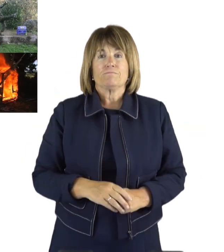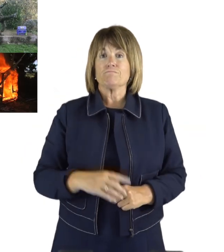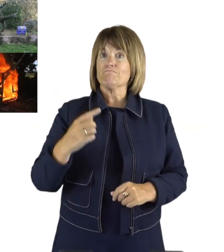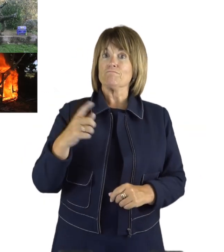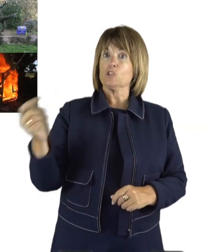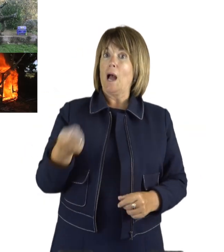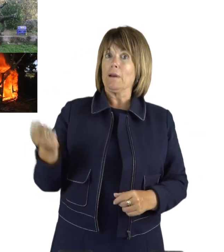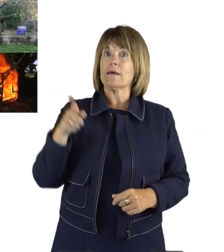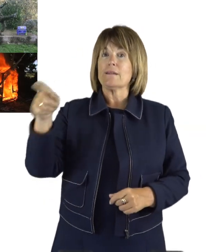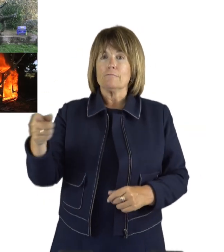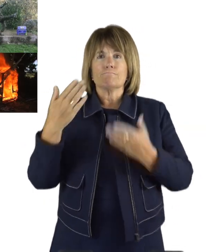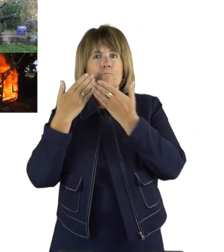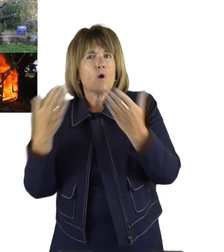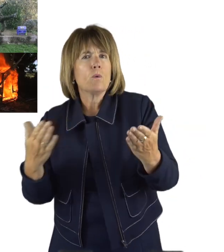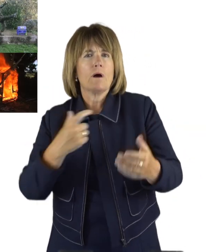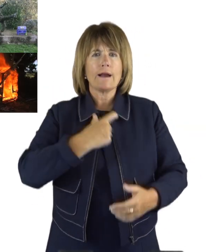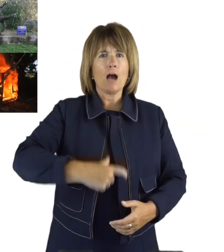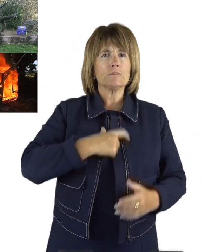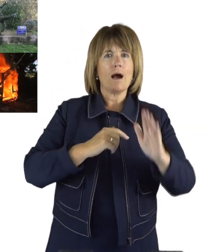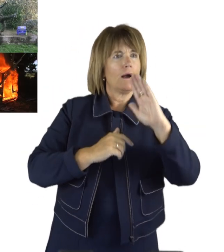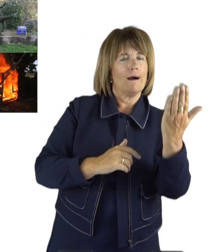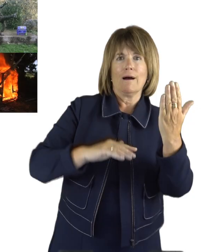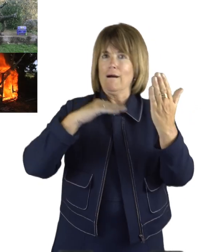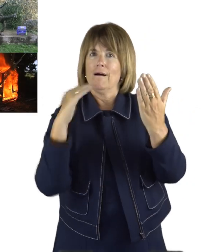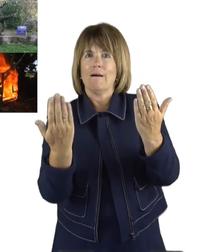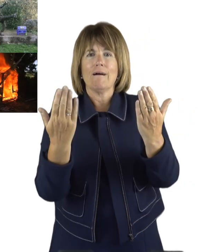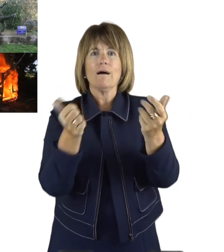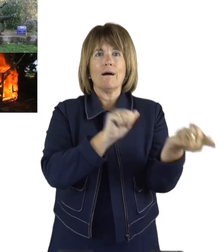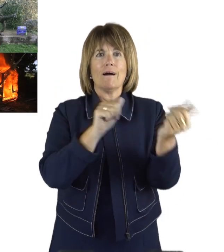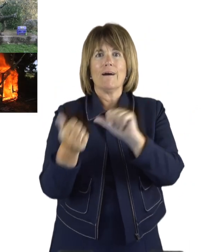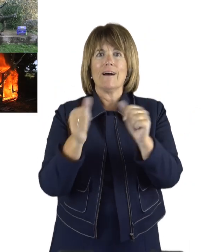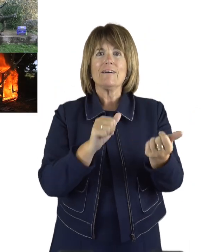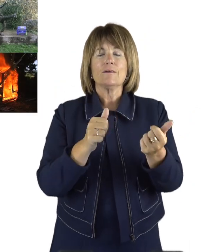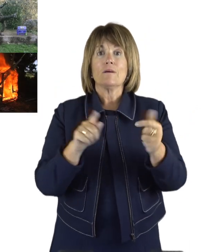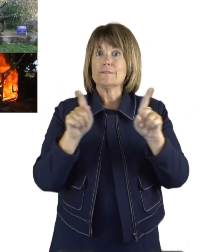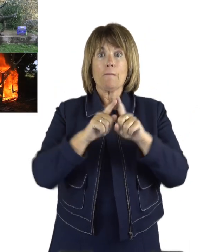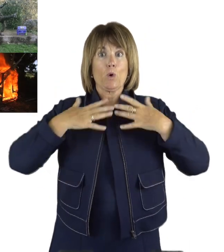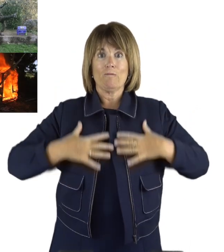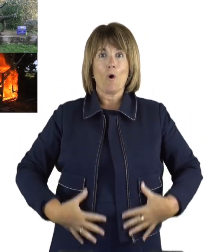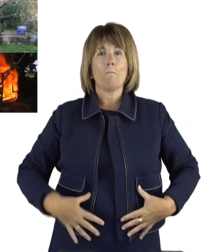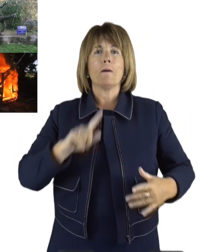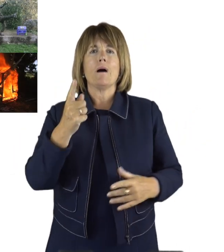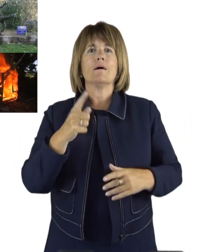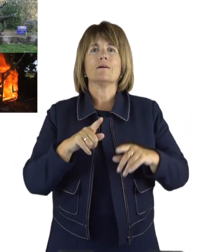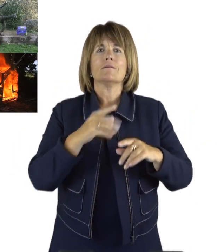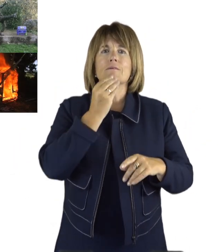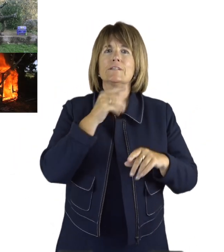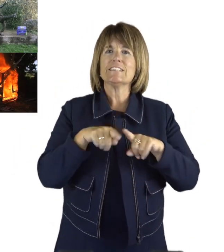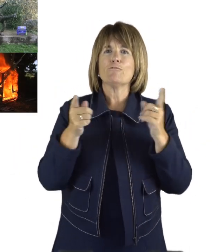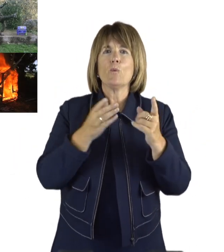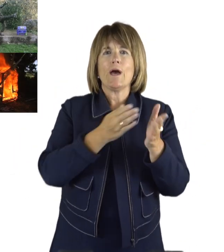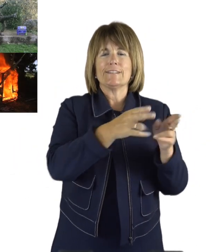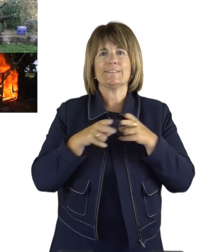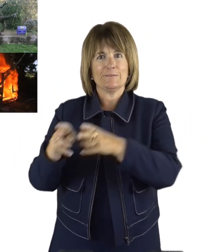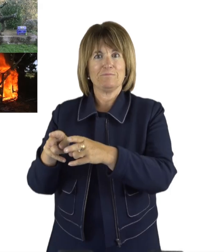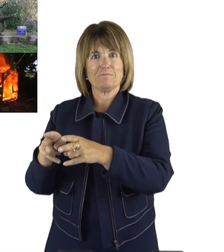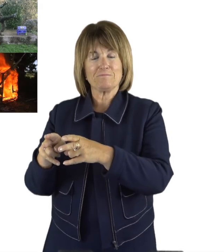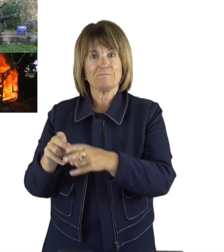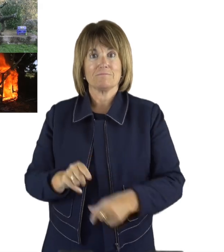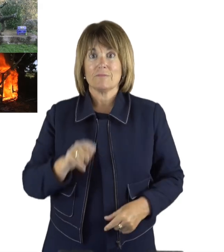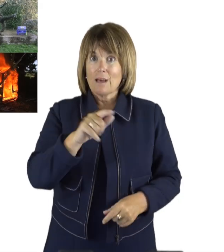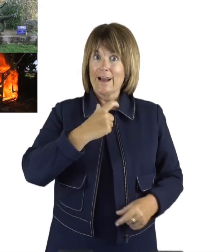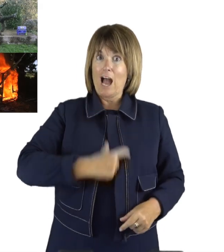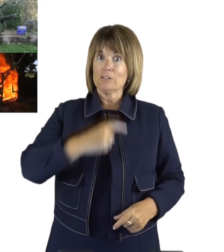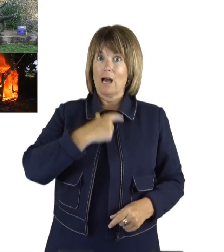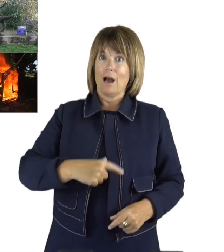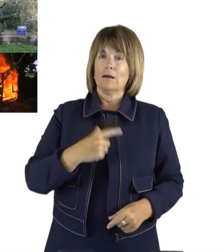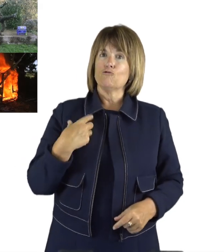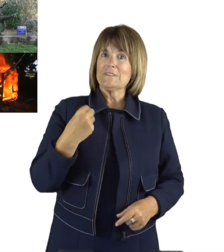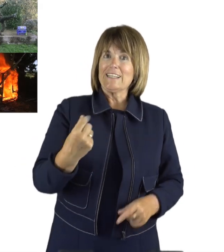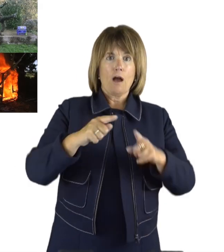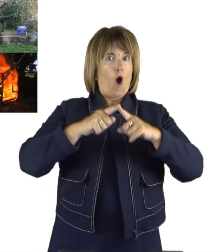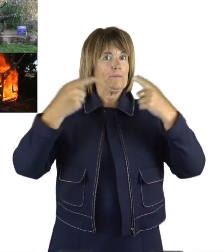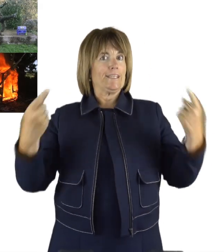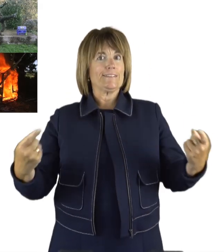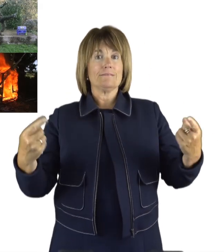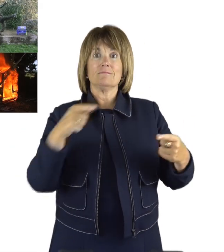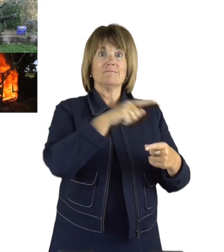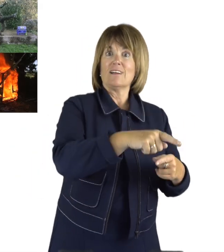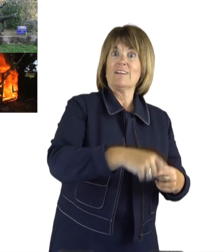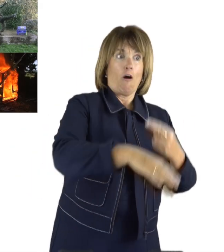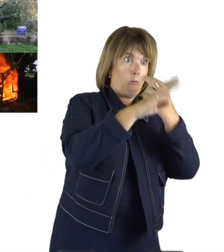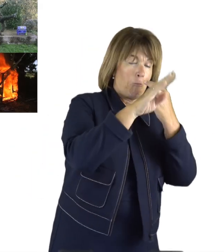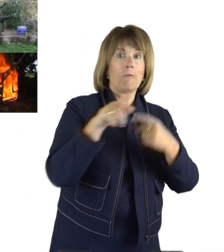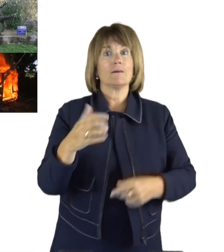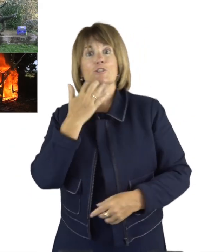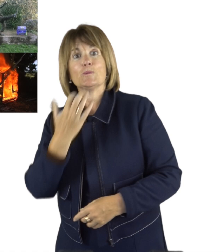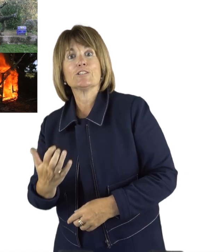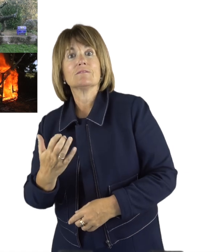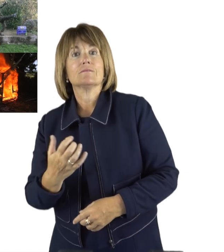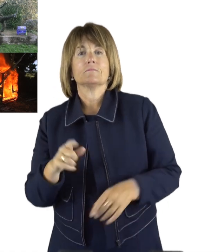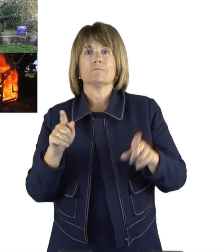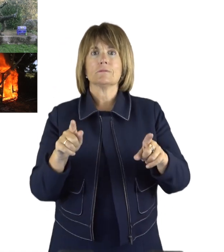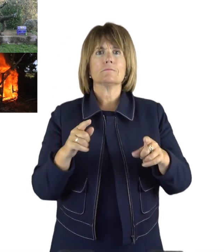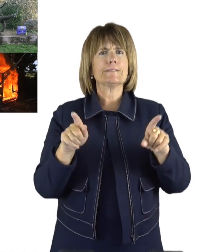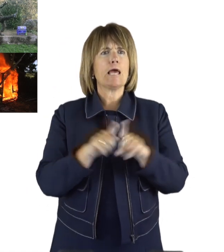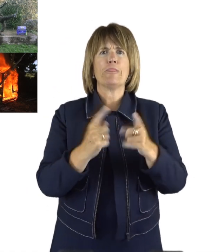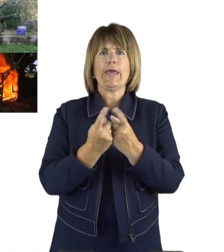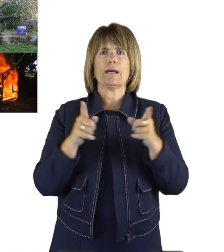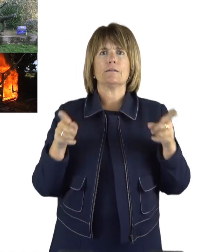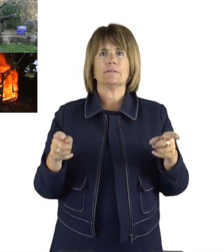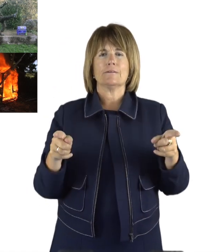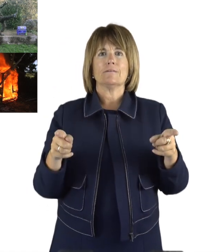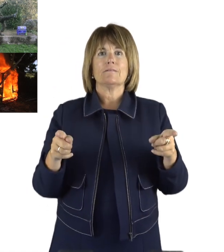Chaplin's mirror protagonists share the same uniform but use it to very different ends. They are characters on two sides of the same coin.